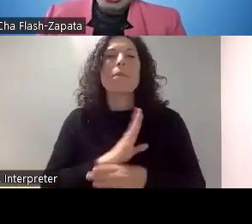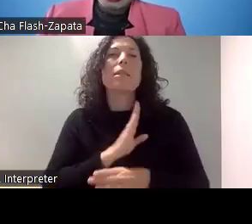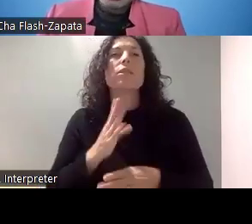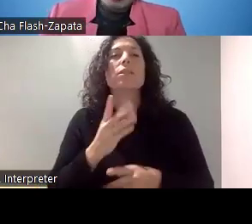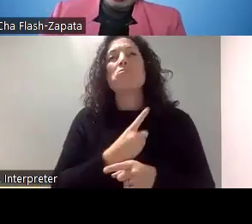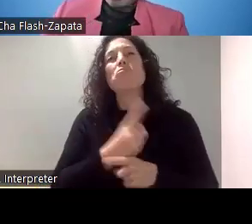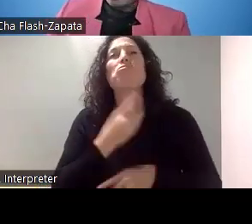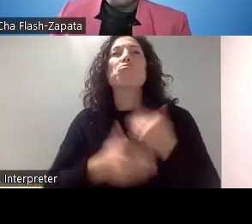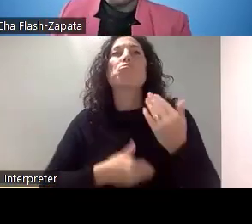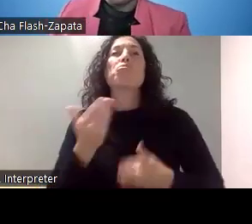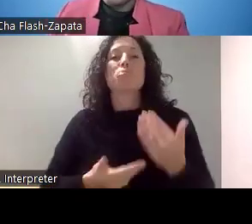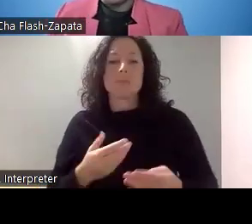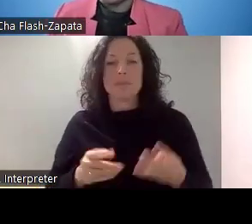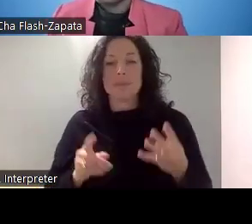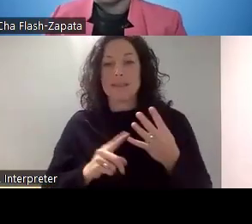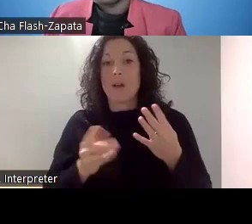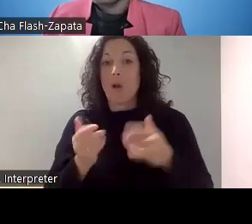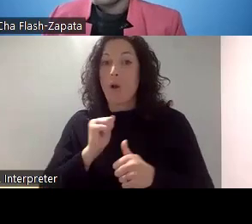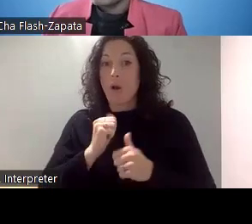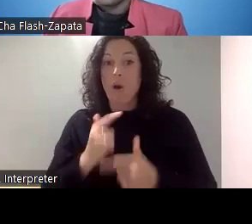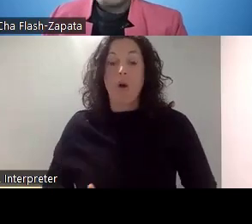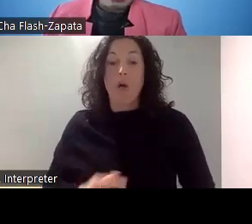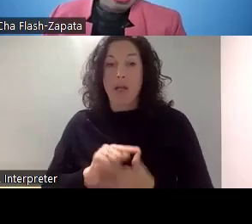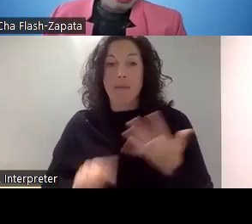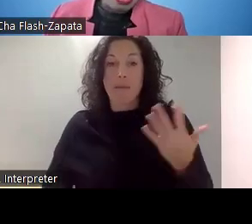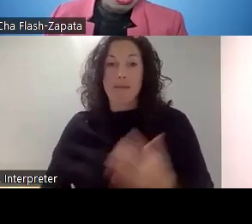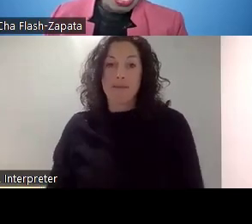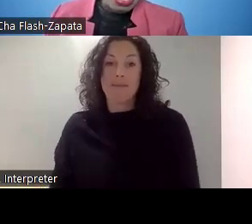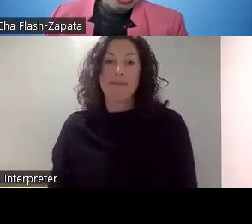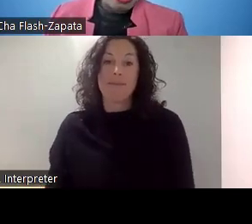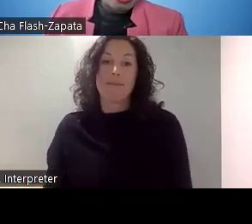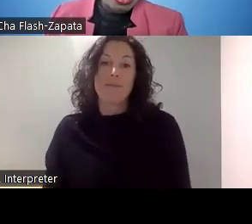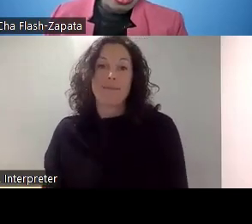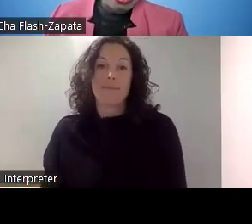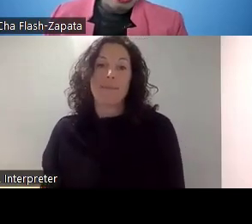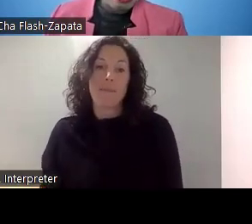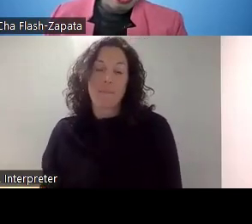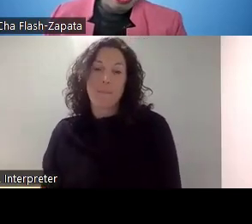And D, all of the above? Let's see what the answer is.